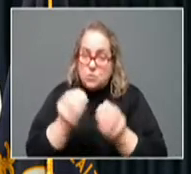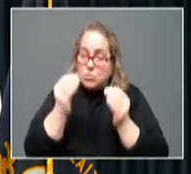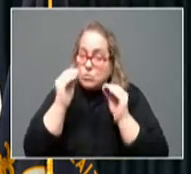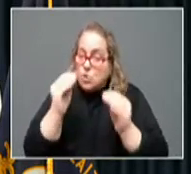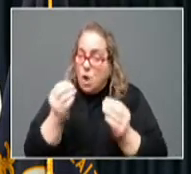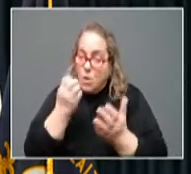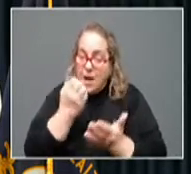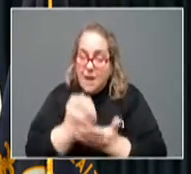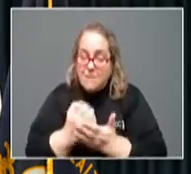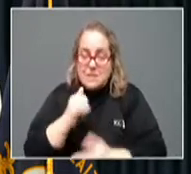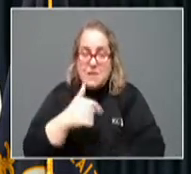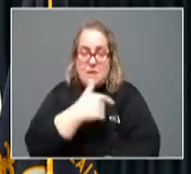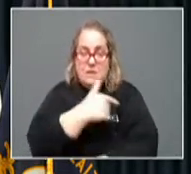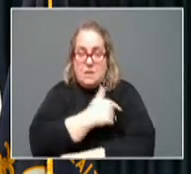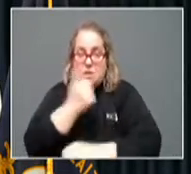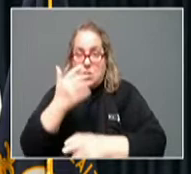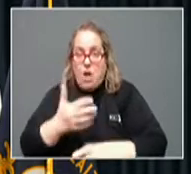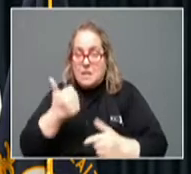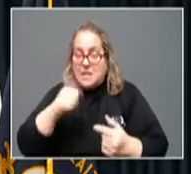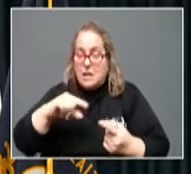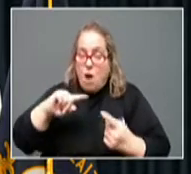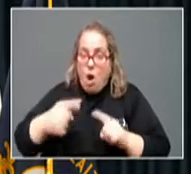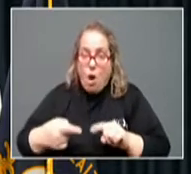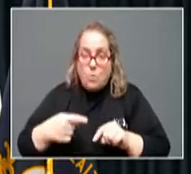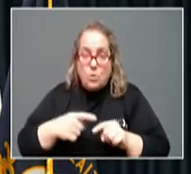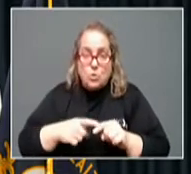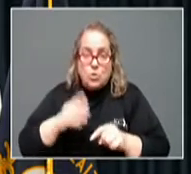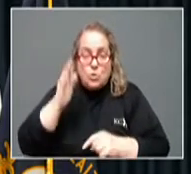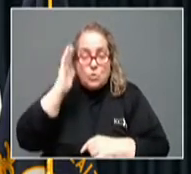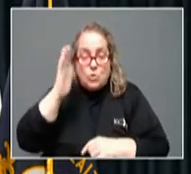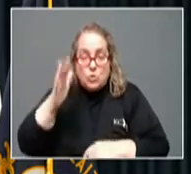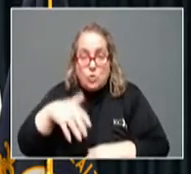harm to fertility or any other complications related to pregnancy. And